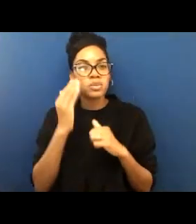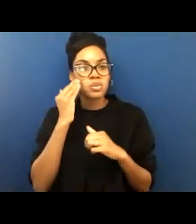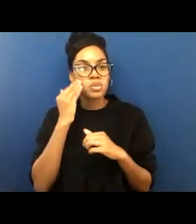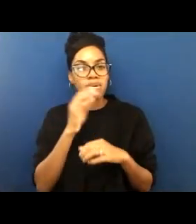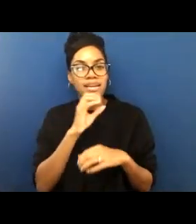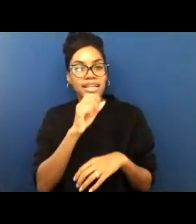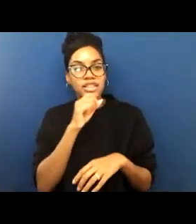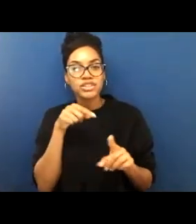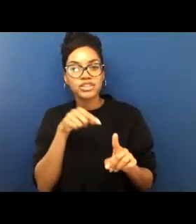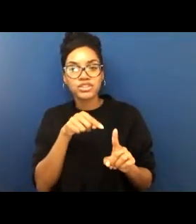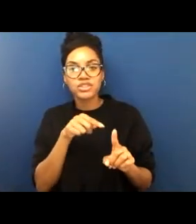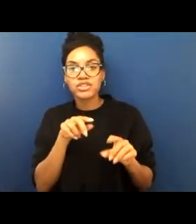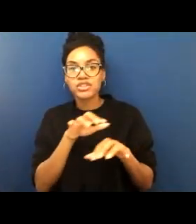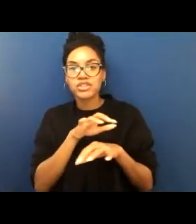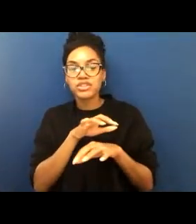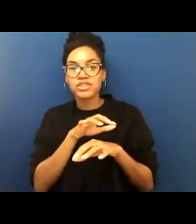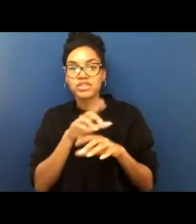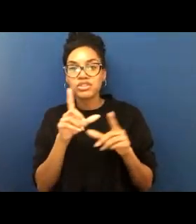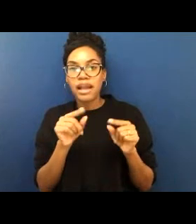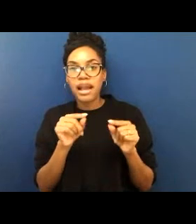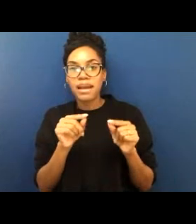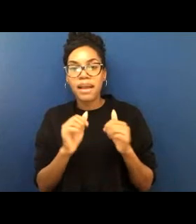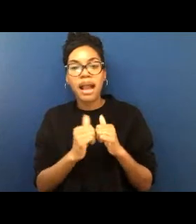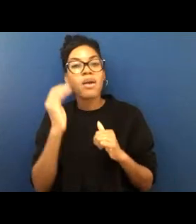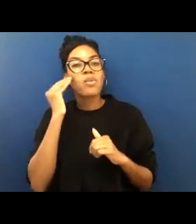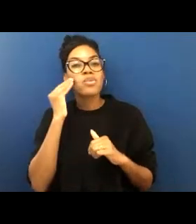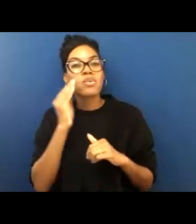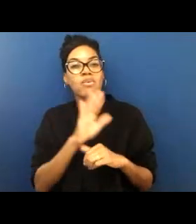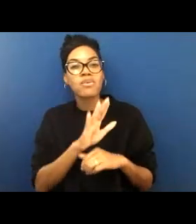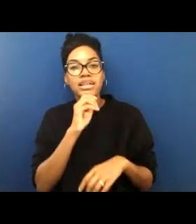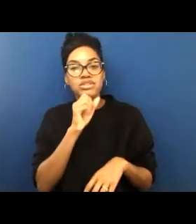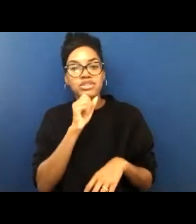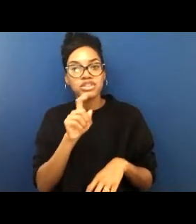And I have a list of my hypotheses, or my guesses.